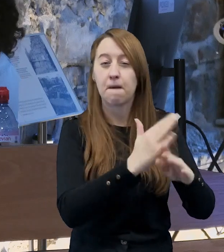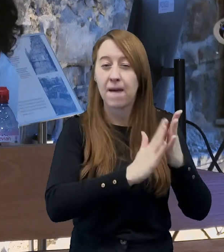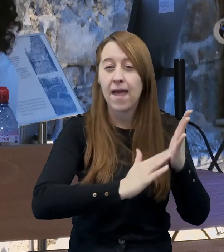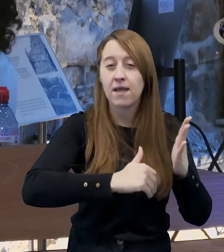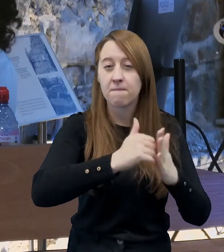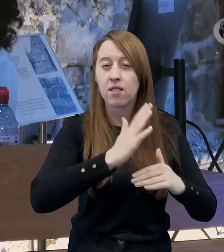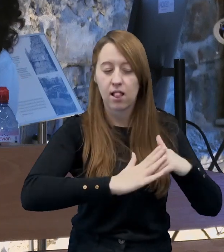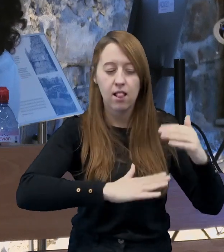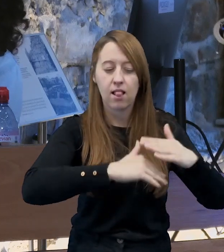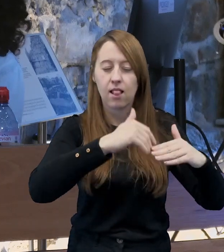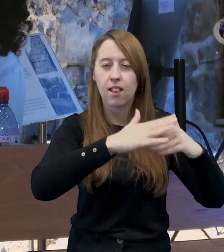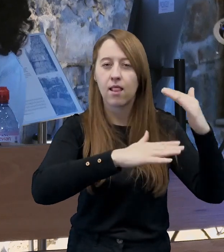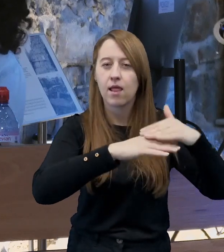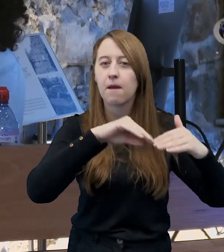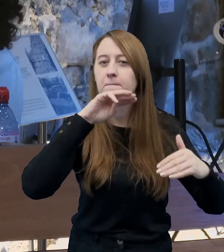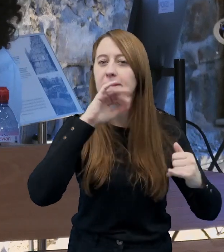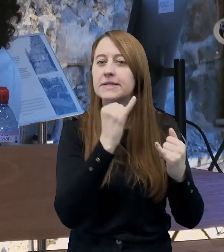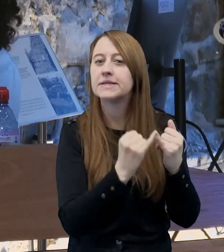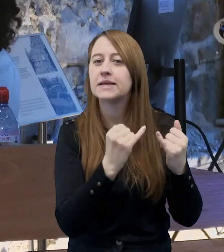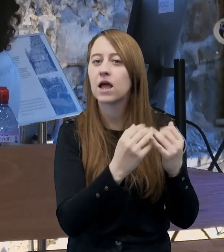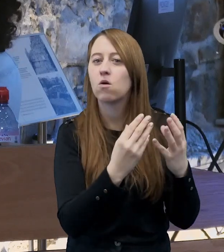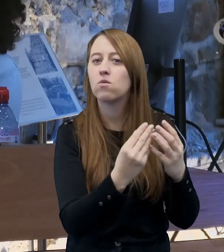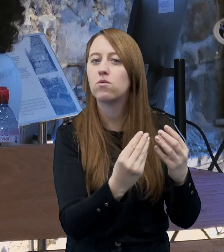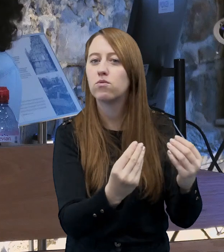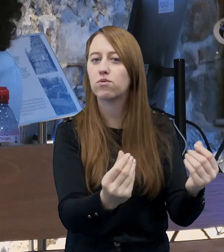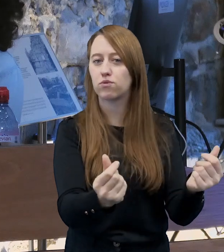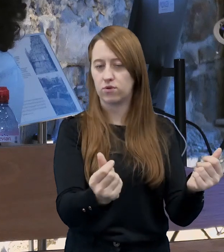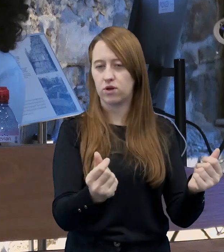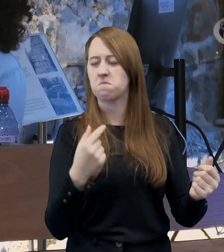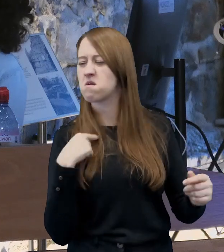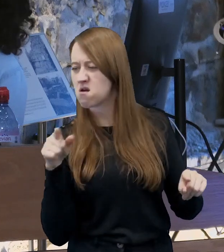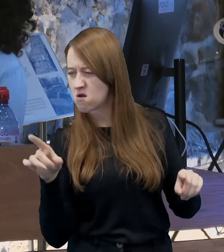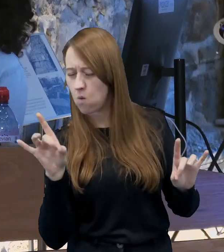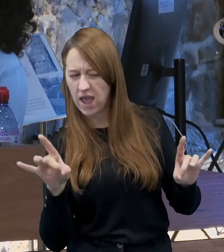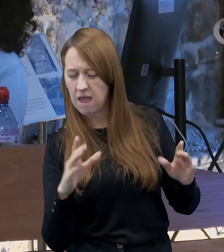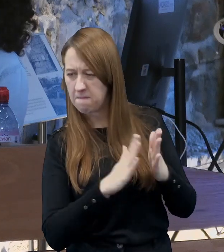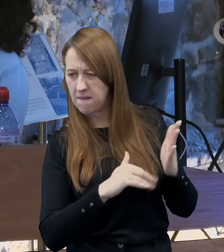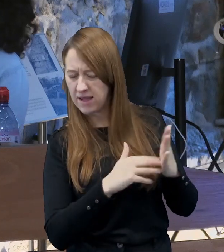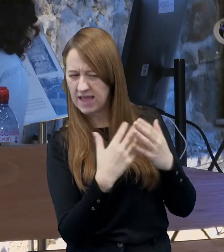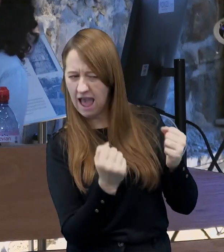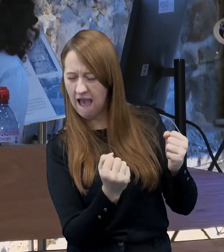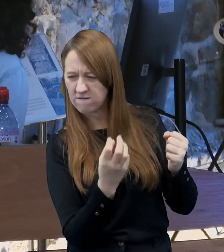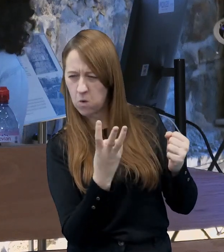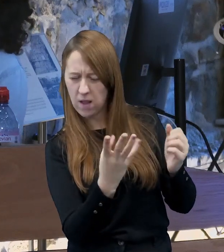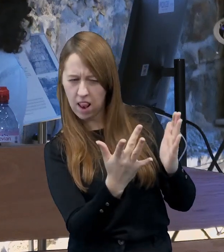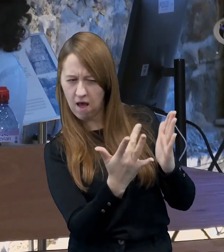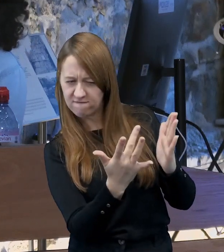And I said, why don't we remove the paint from an area, reveal some of that detail. Let's see what condition the plaster is like underneath.